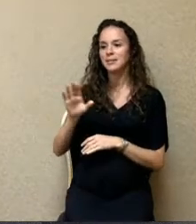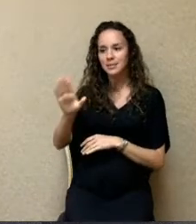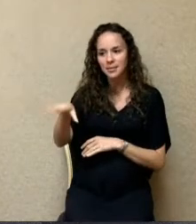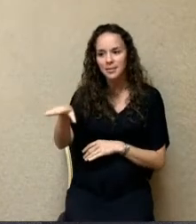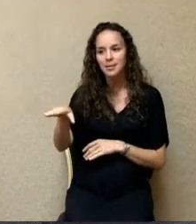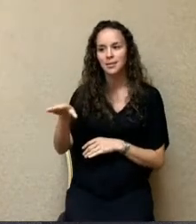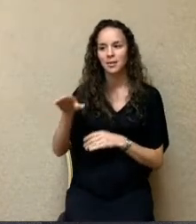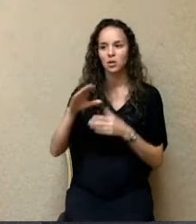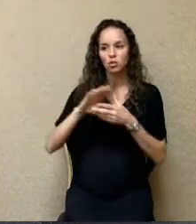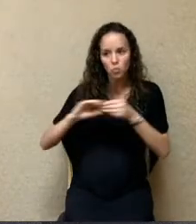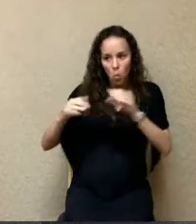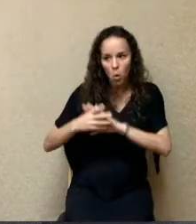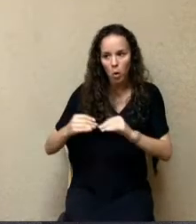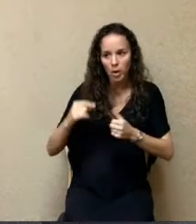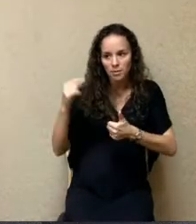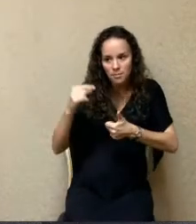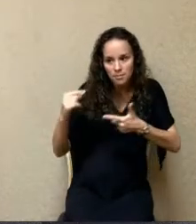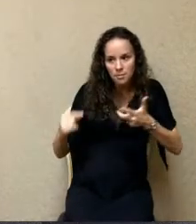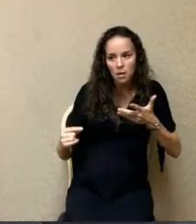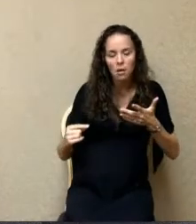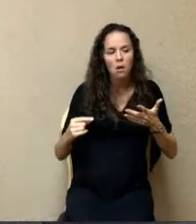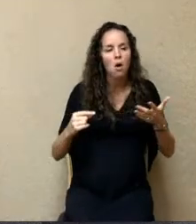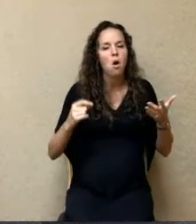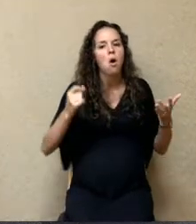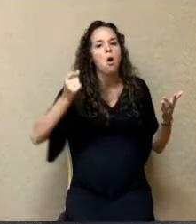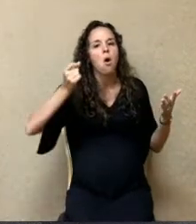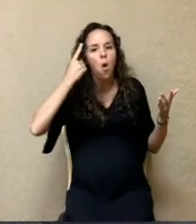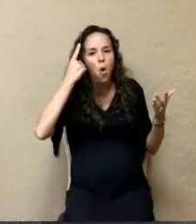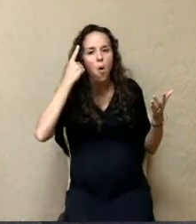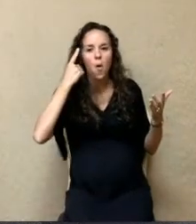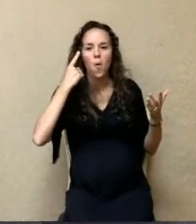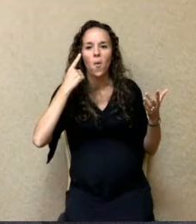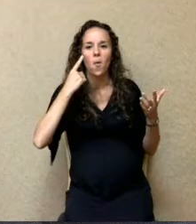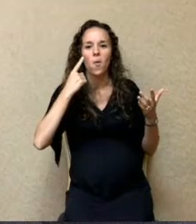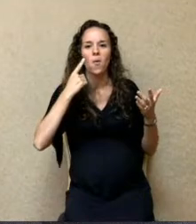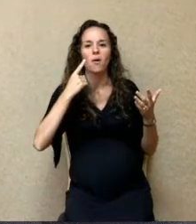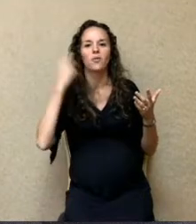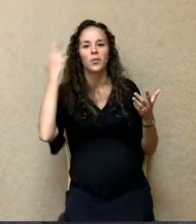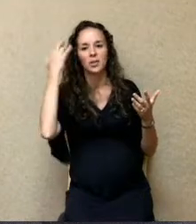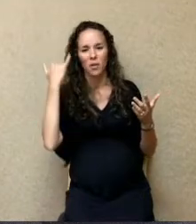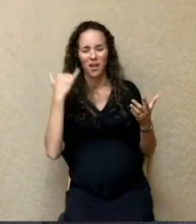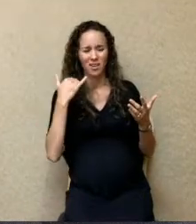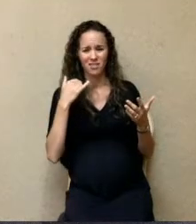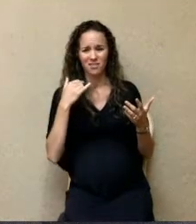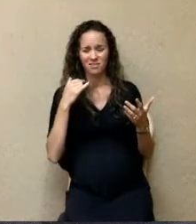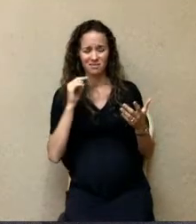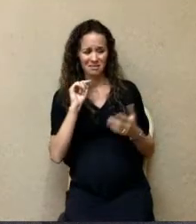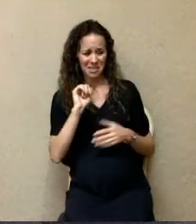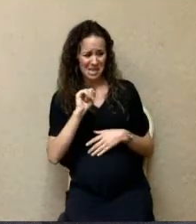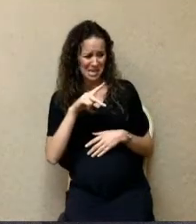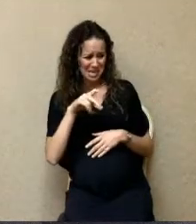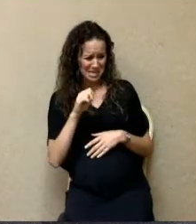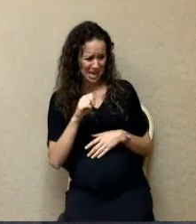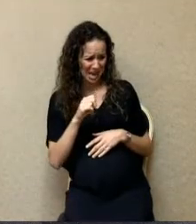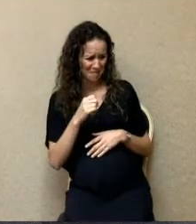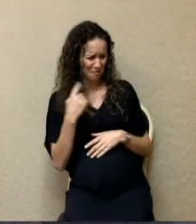stories to show them how they work because when I was wanting to tape off stuff, they were like, what is she doing?